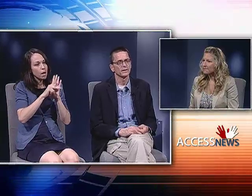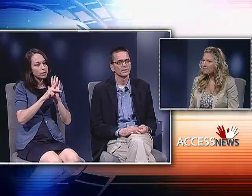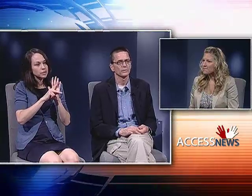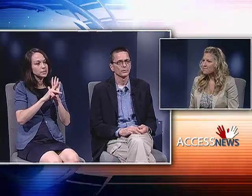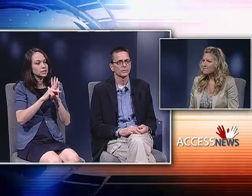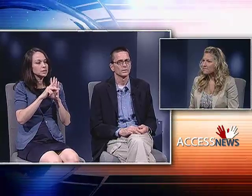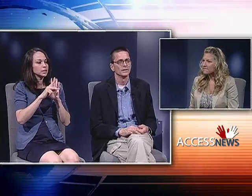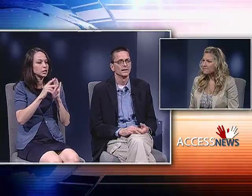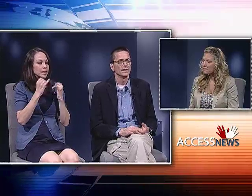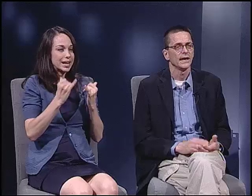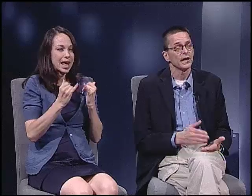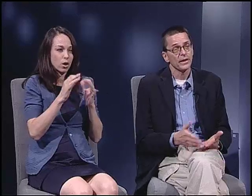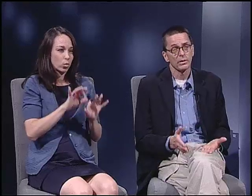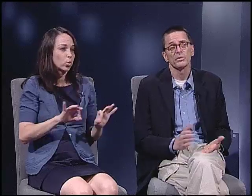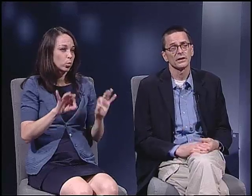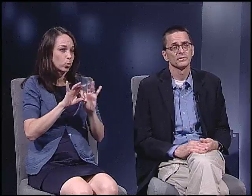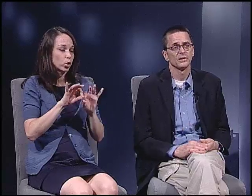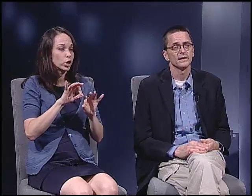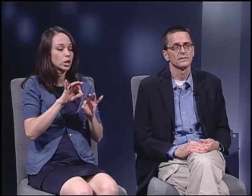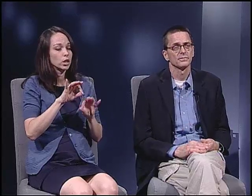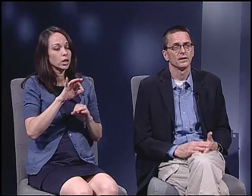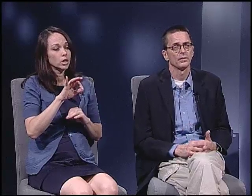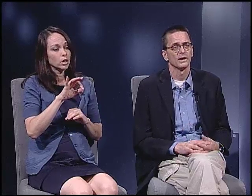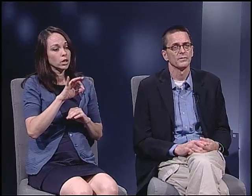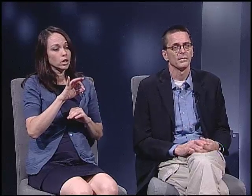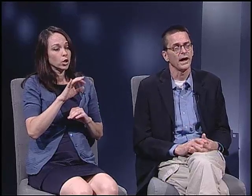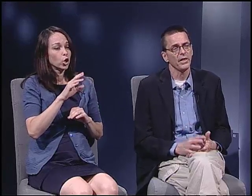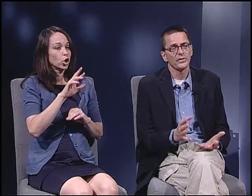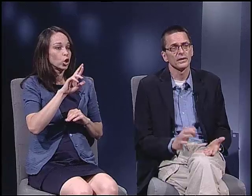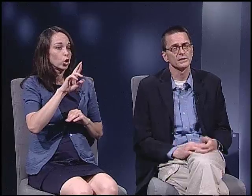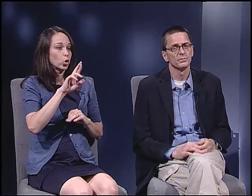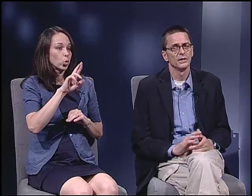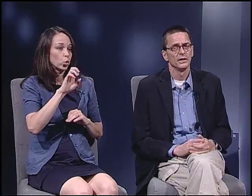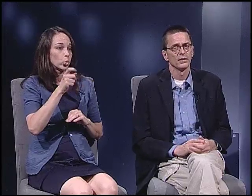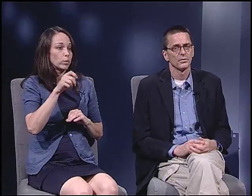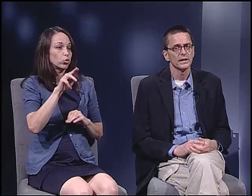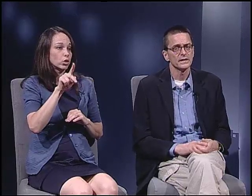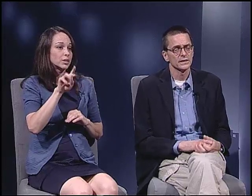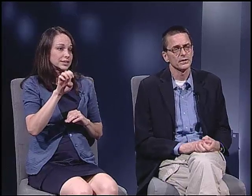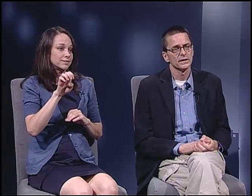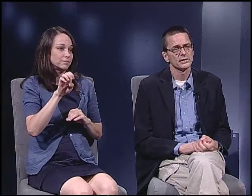that are crucial and I think reproductive rights are one of them. I think there are some really serious